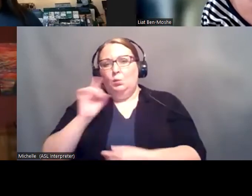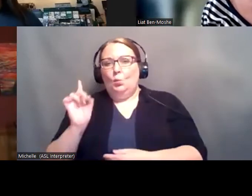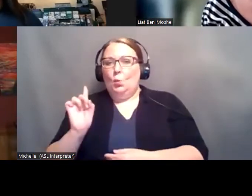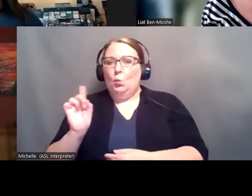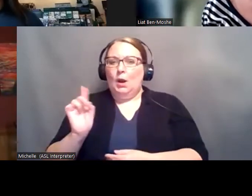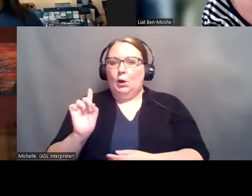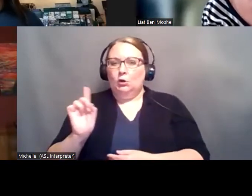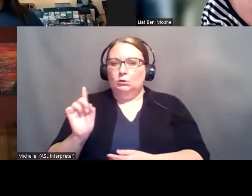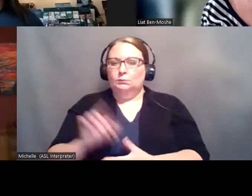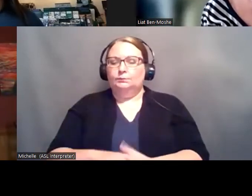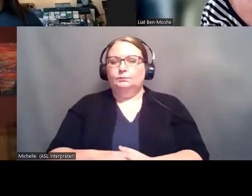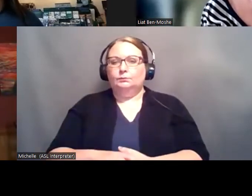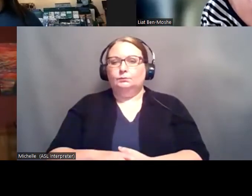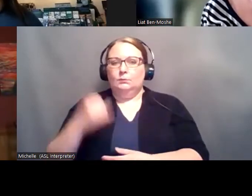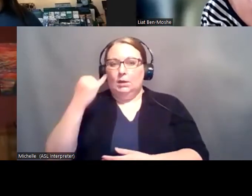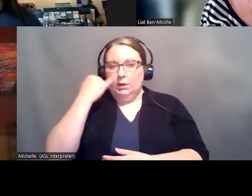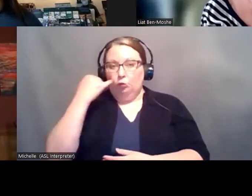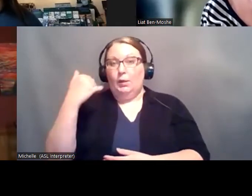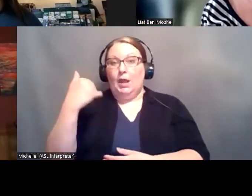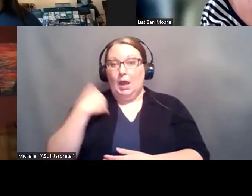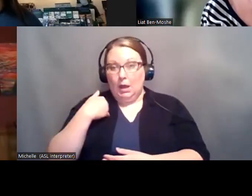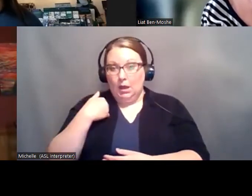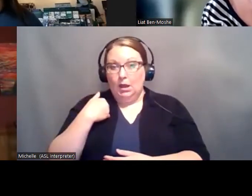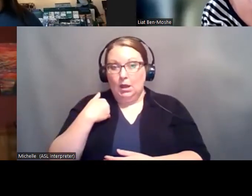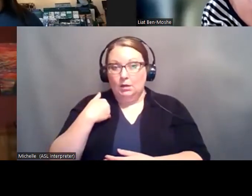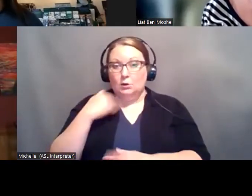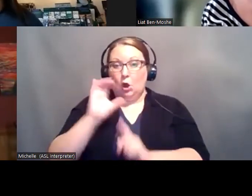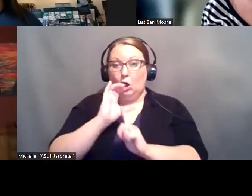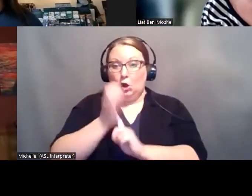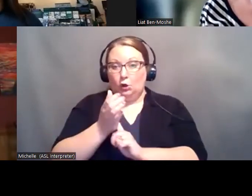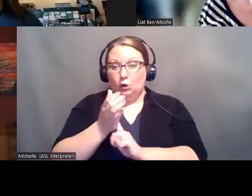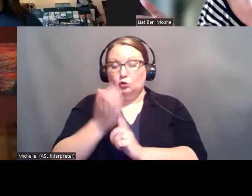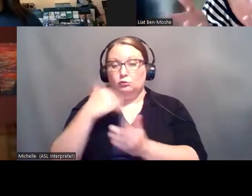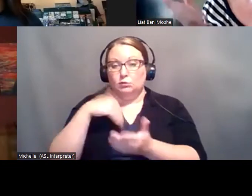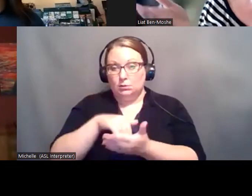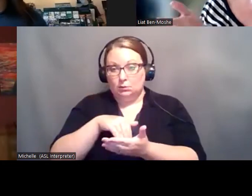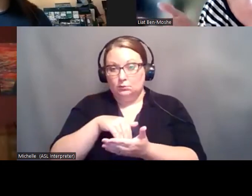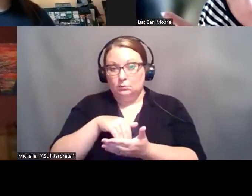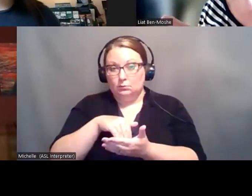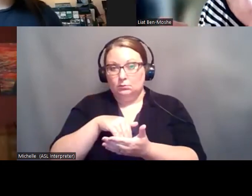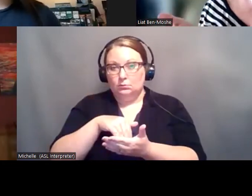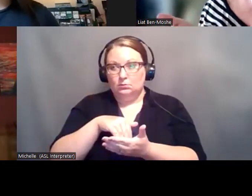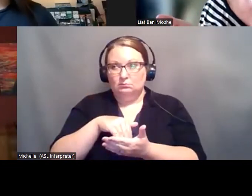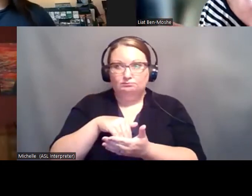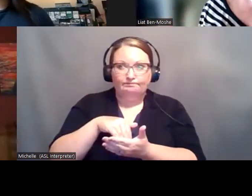So if we had such a cultural center, under what purview would it be?